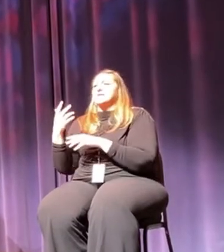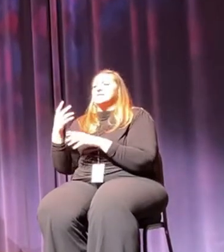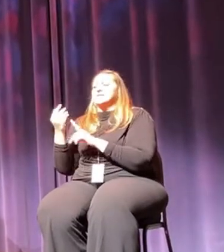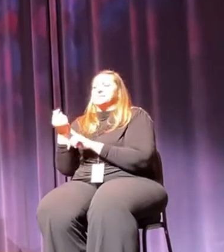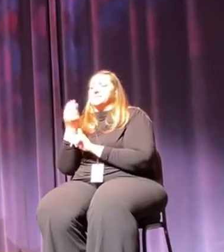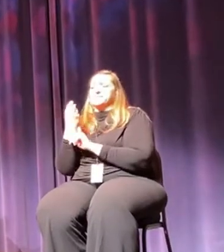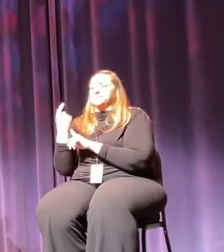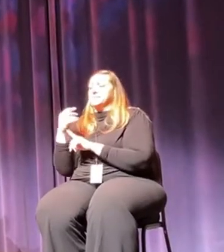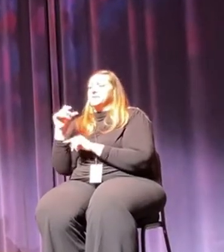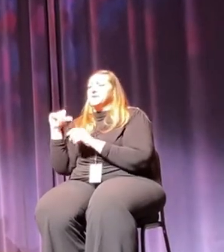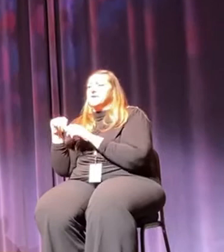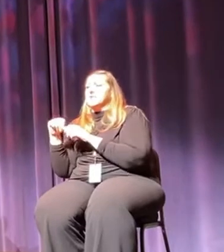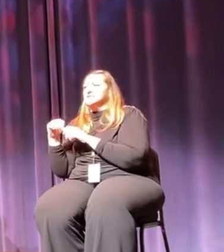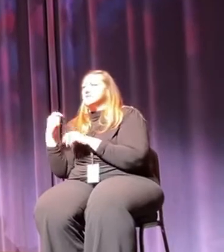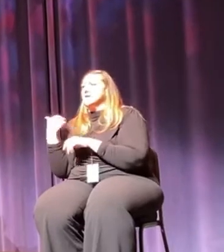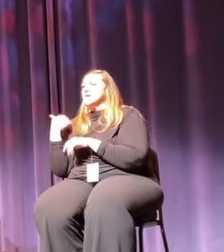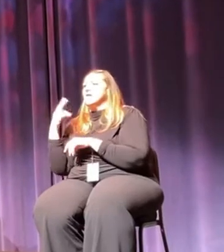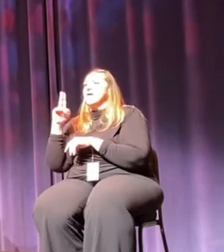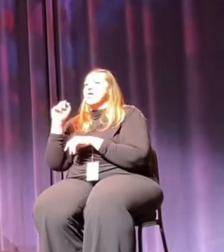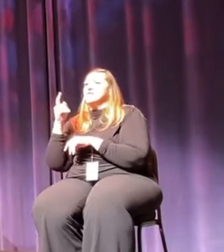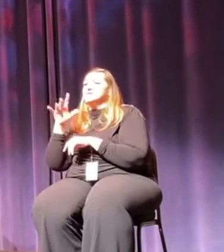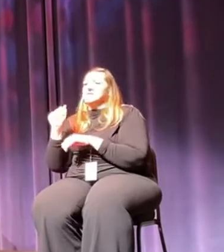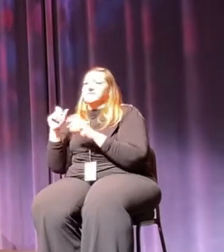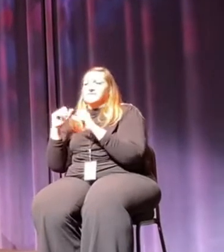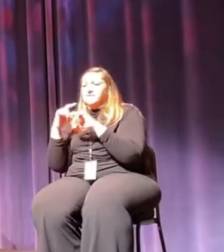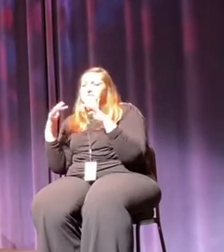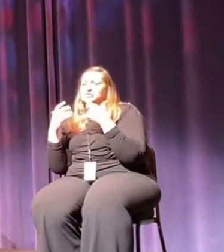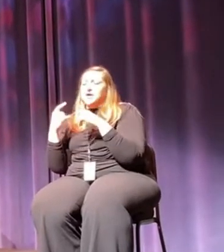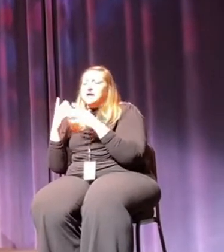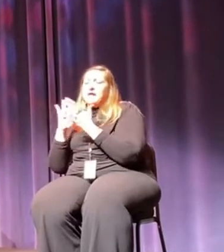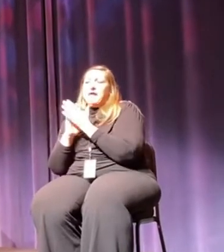We're worse than ultrafission and clapping demon cores.